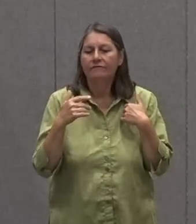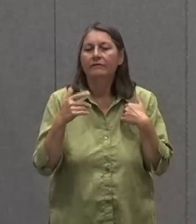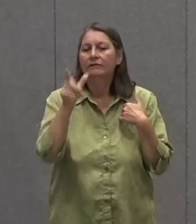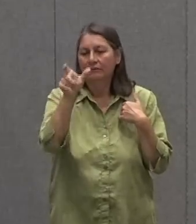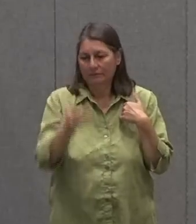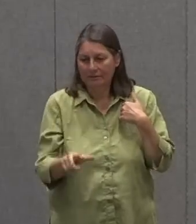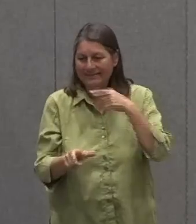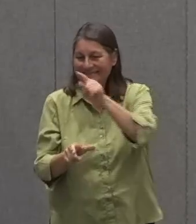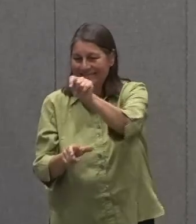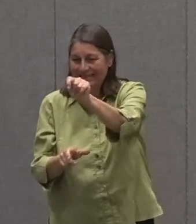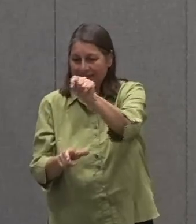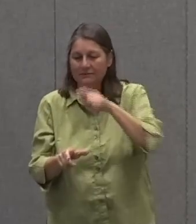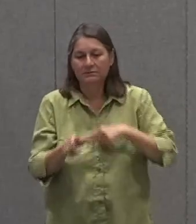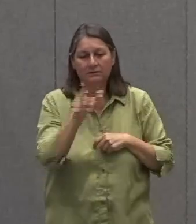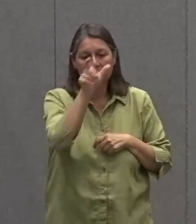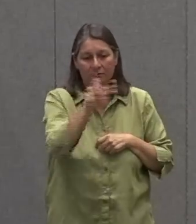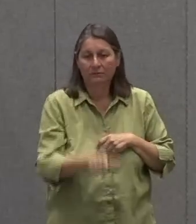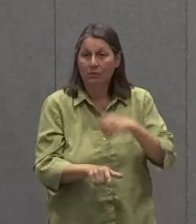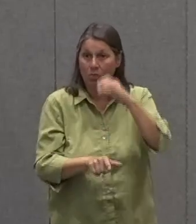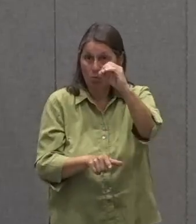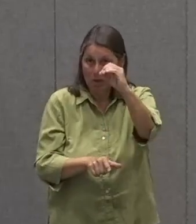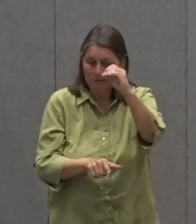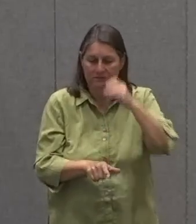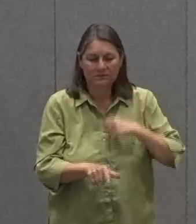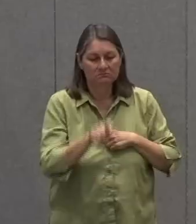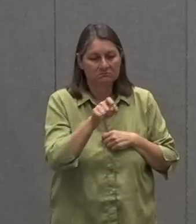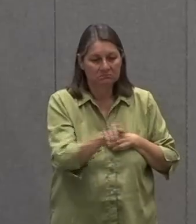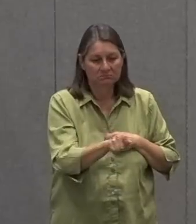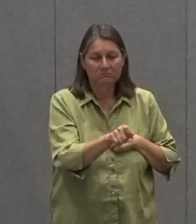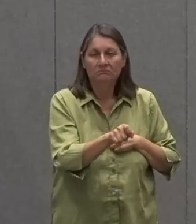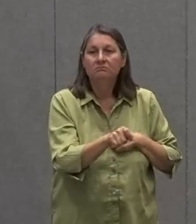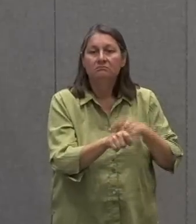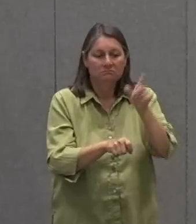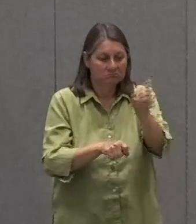The tenths, the hundredths, the thousandths, but what am I gonna put?